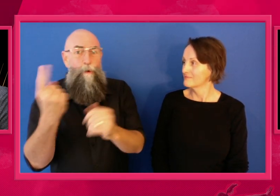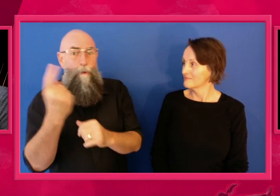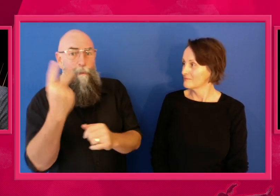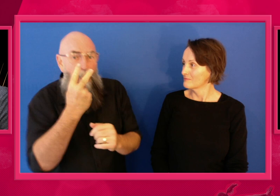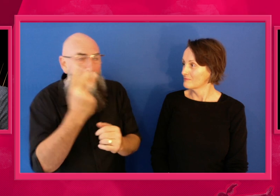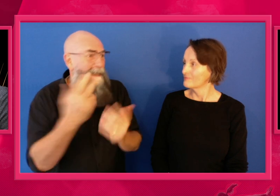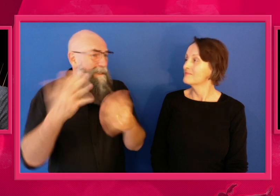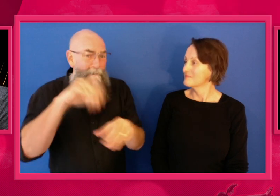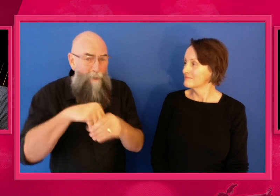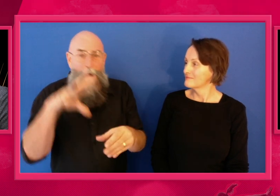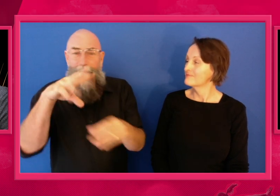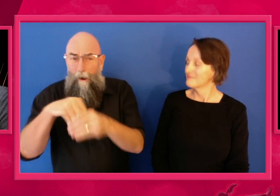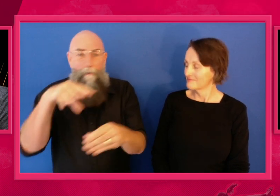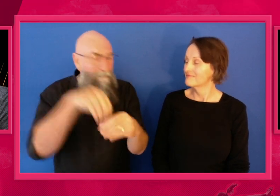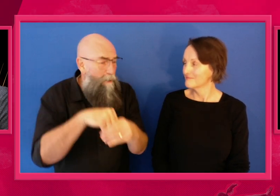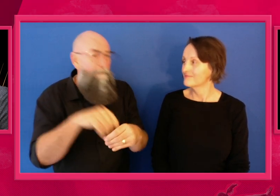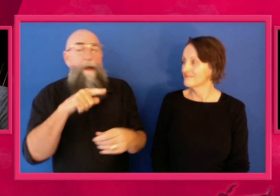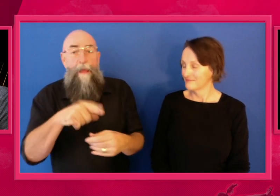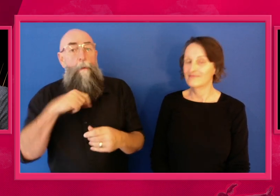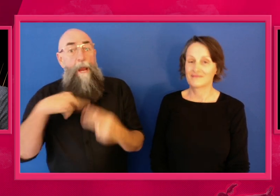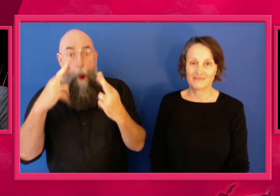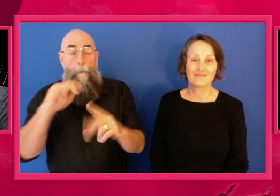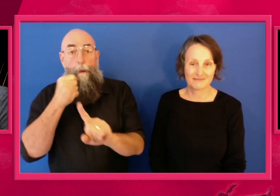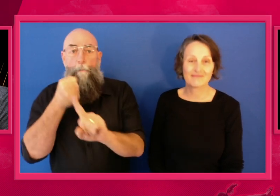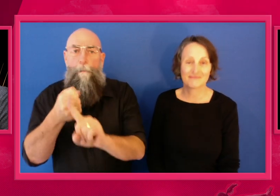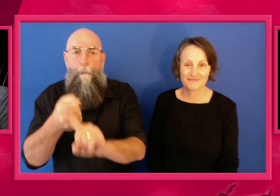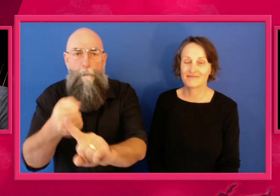You know, all of those follow-on effects. That's, that's what we're here for.